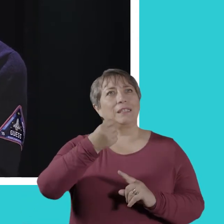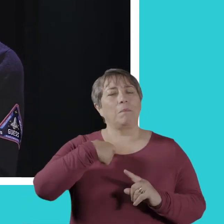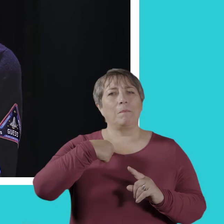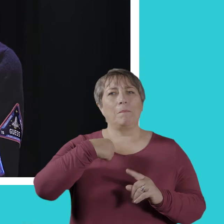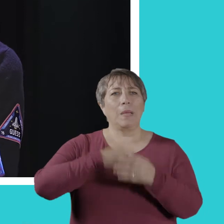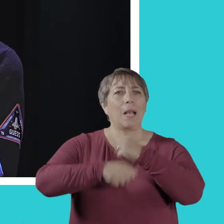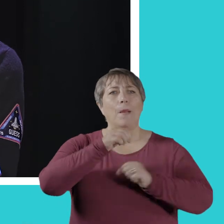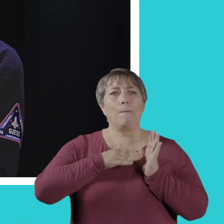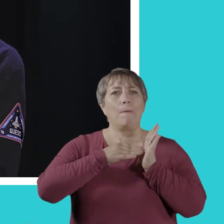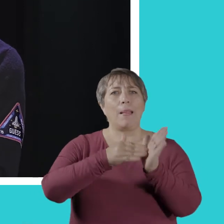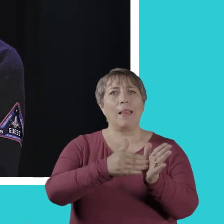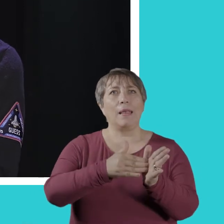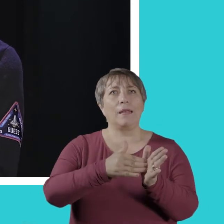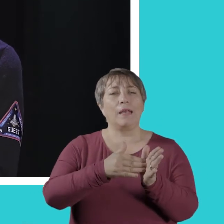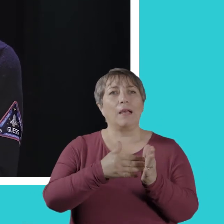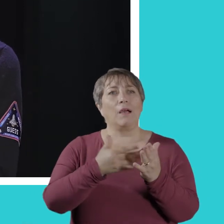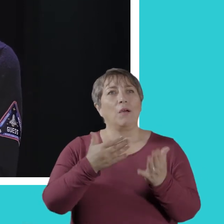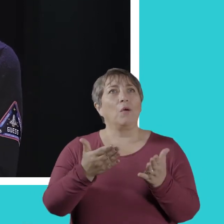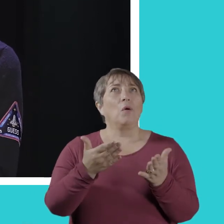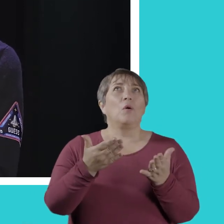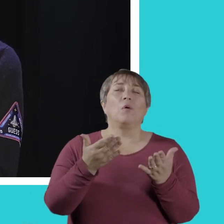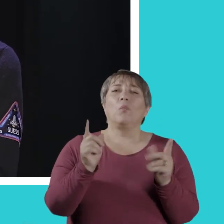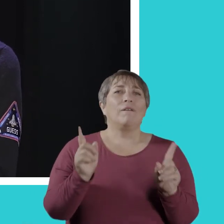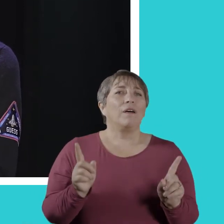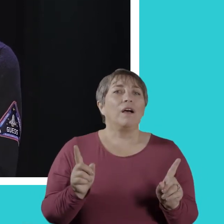reached my goal of being the most impactful public speaker in the world. I'm not going to do that